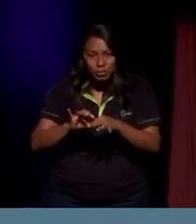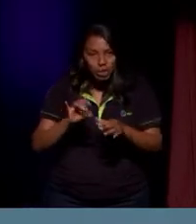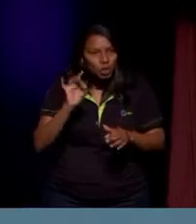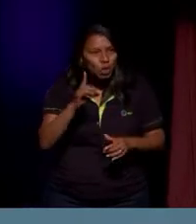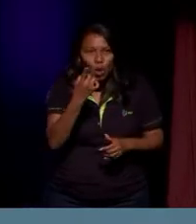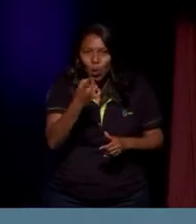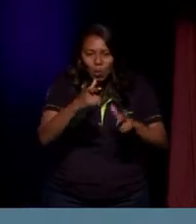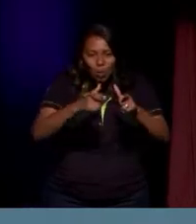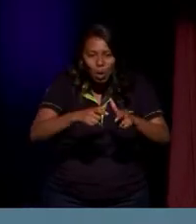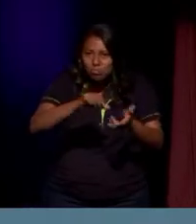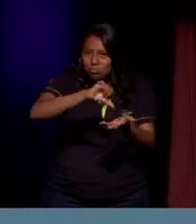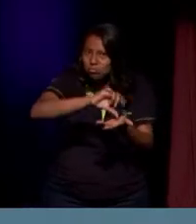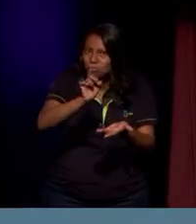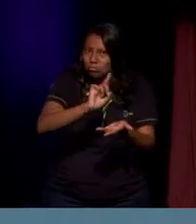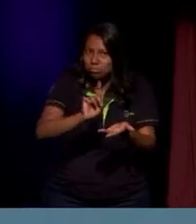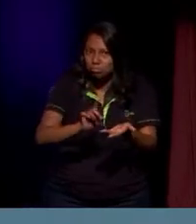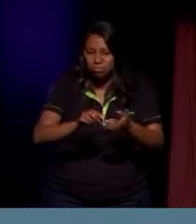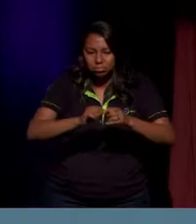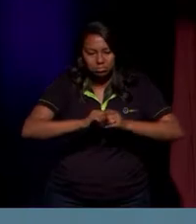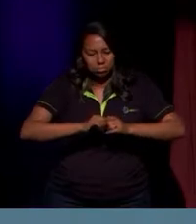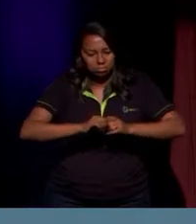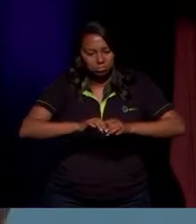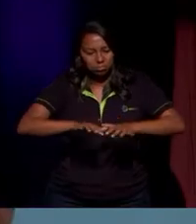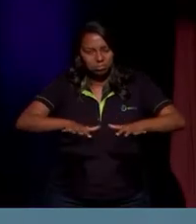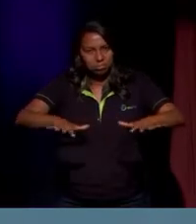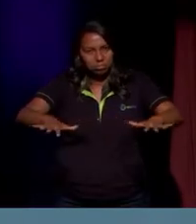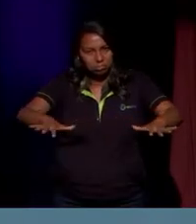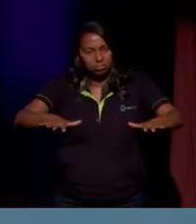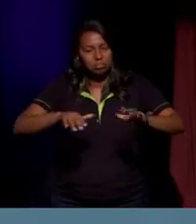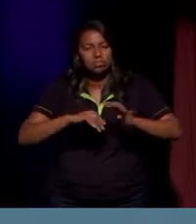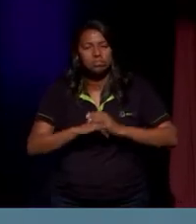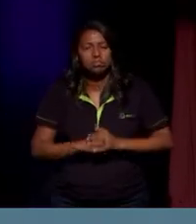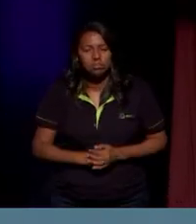as a network that is of associations, leagues, etc.